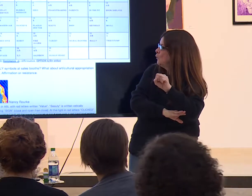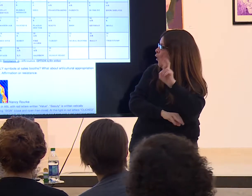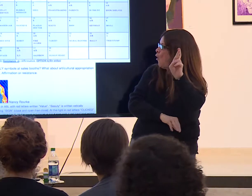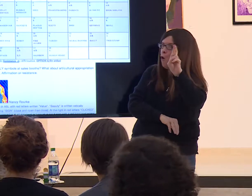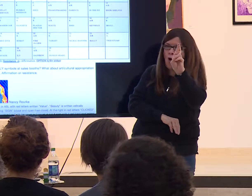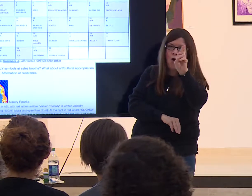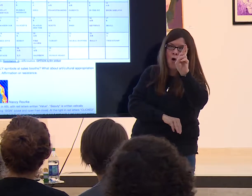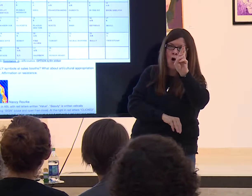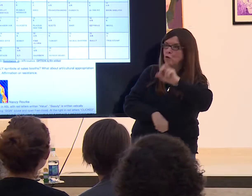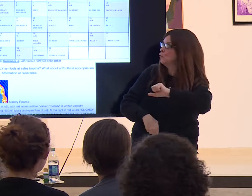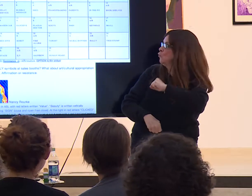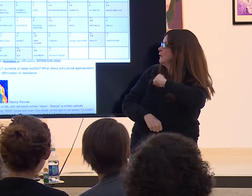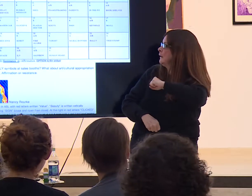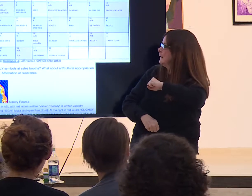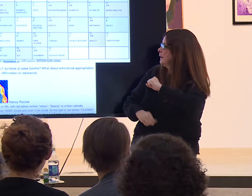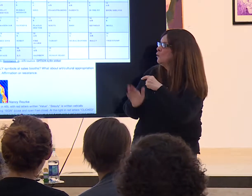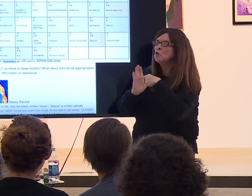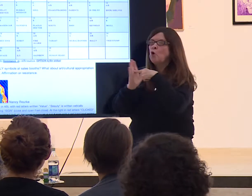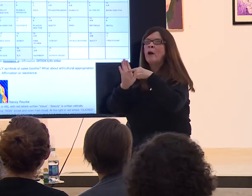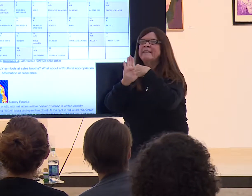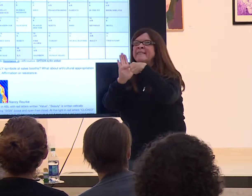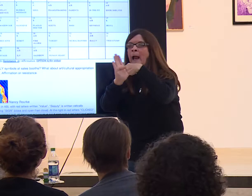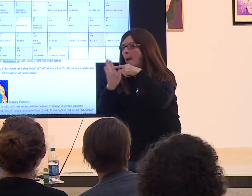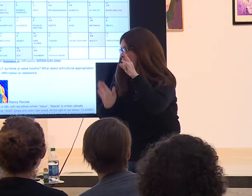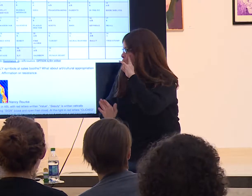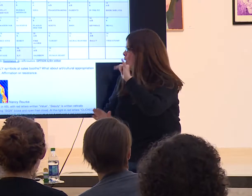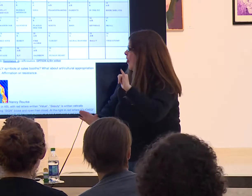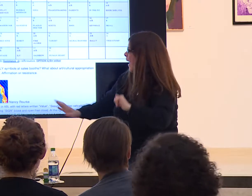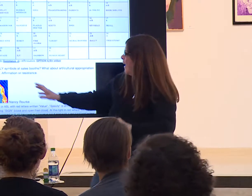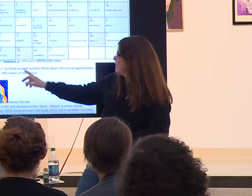on Day 25, rather, is stage,